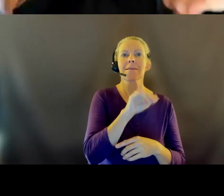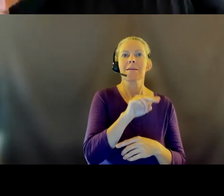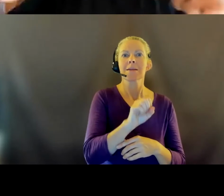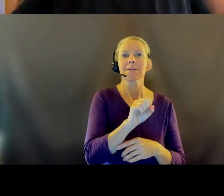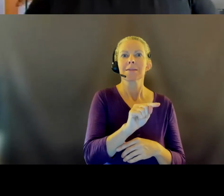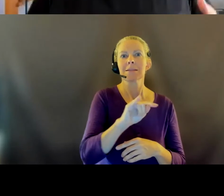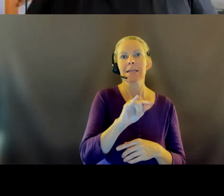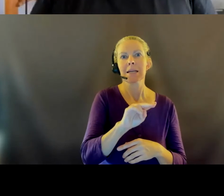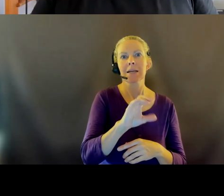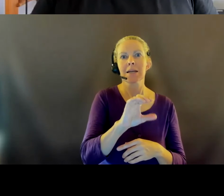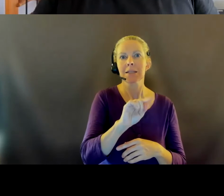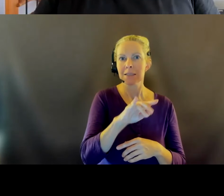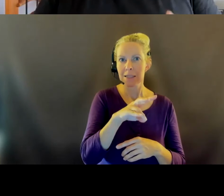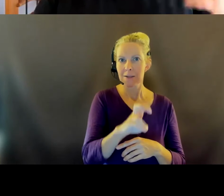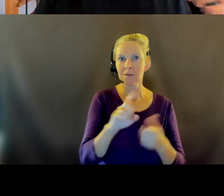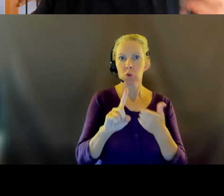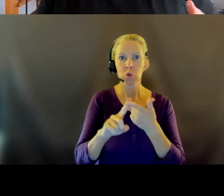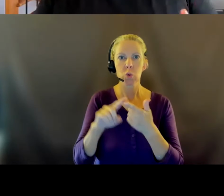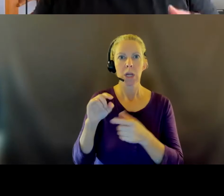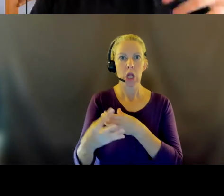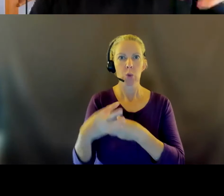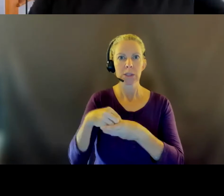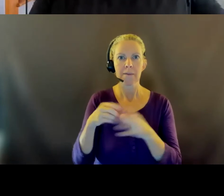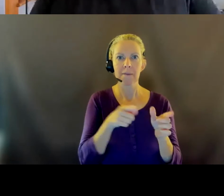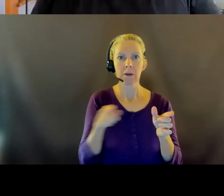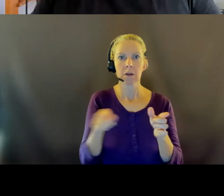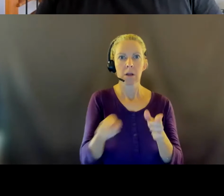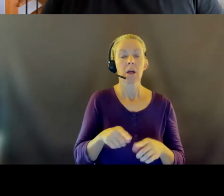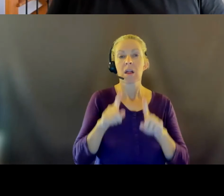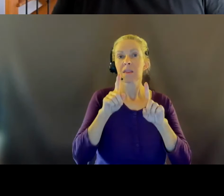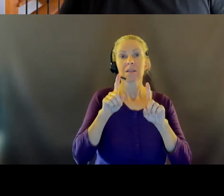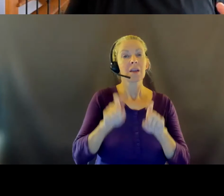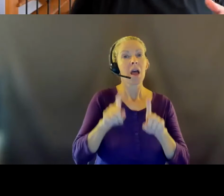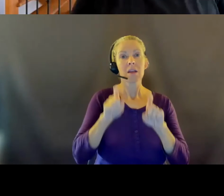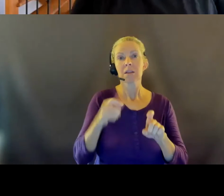If you run the test multiple times, there are almost 200 questions in there.